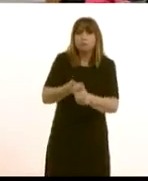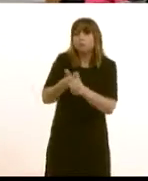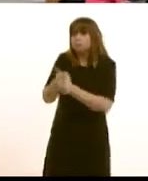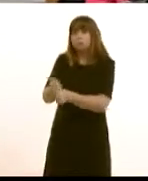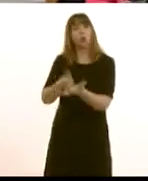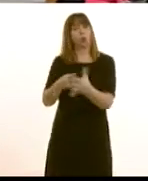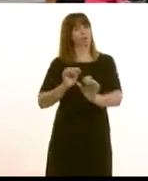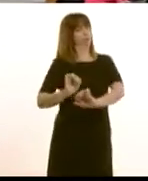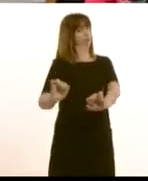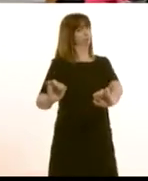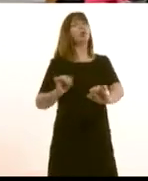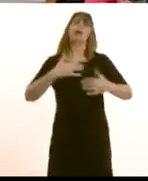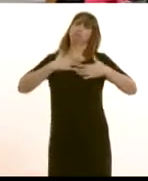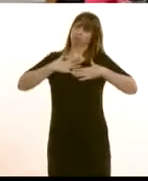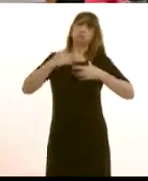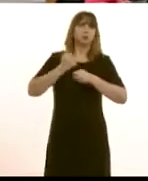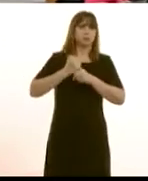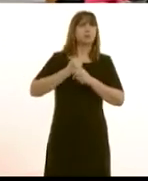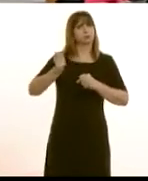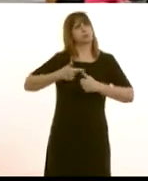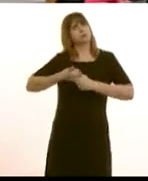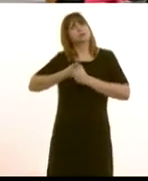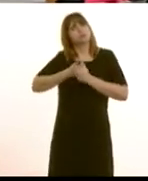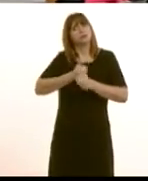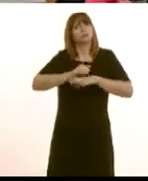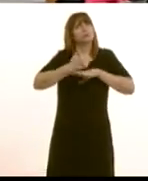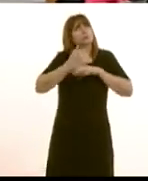Yes, it is for us, of course, to provide help through schemes such as Schools Challenge